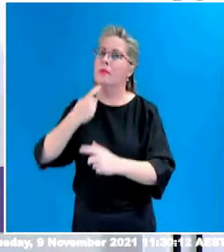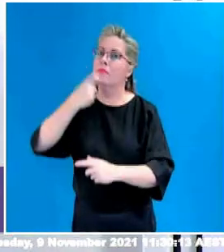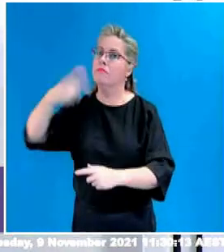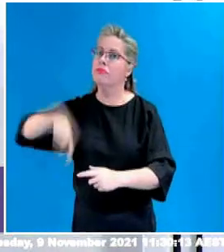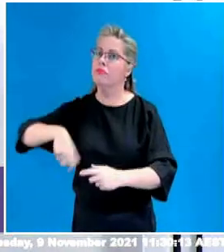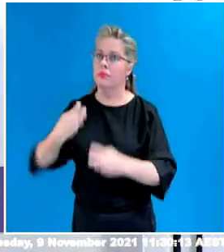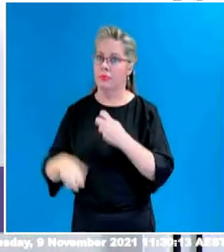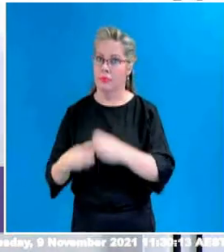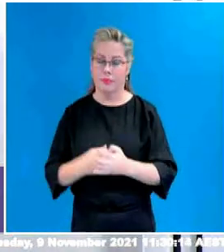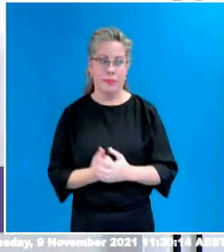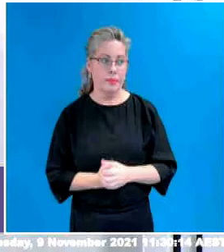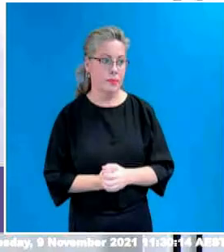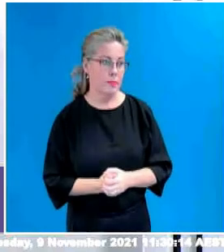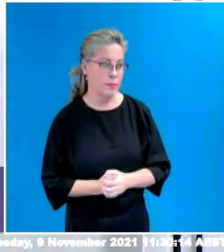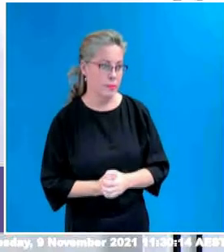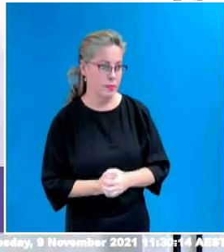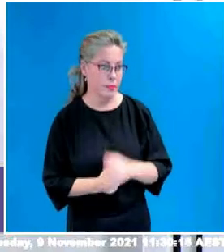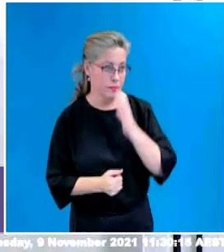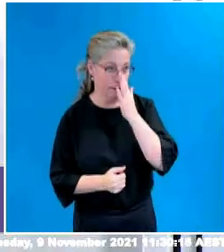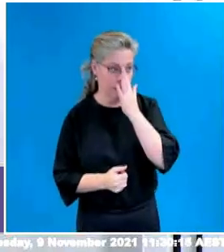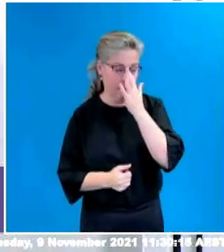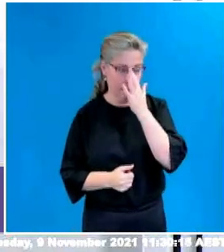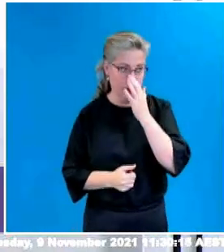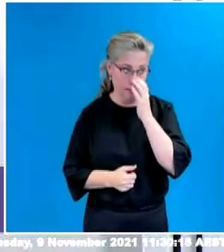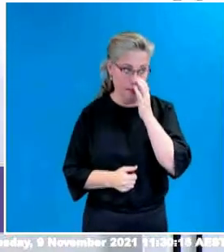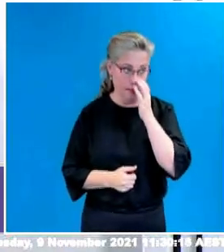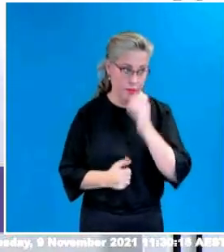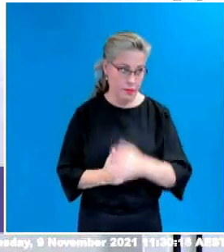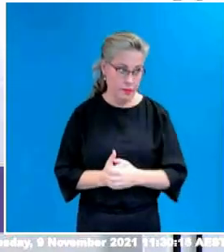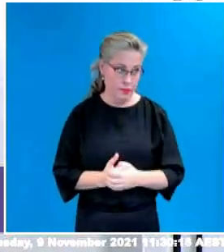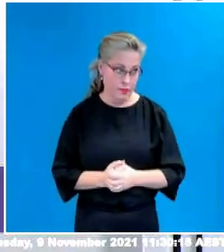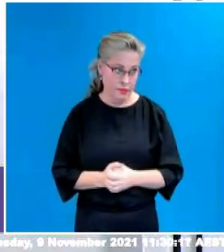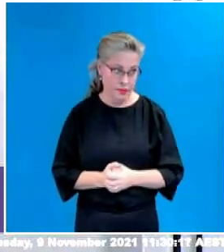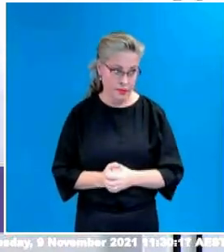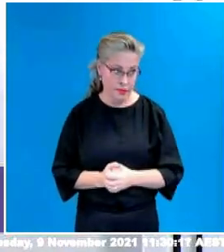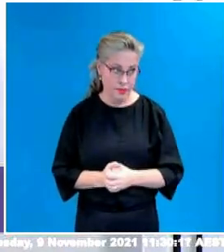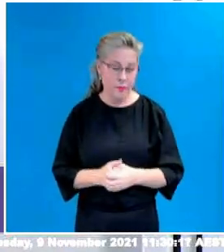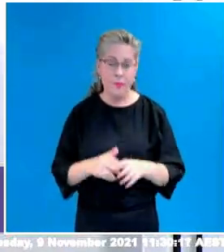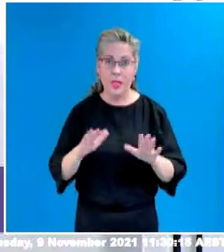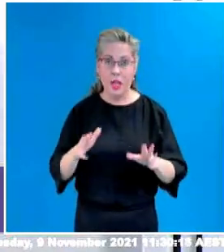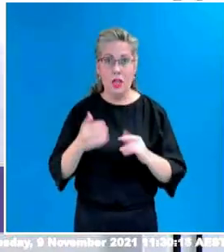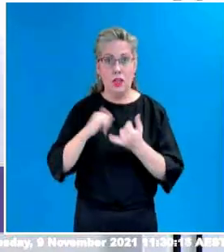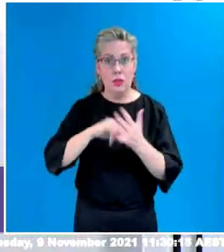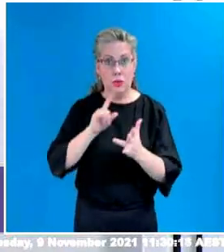business to human rights, not the risk of the recipients of services to human